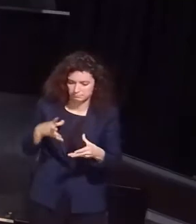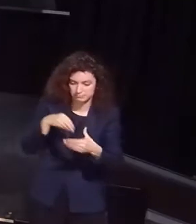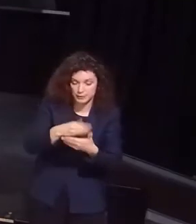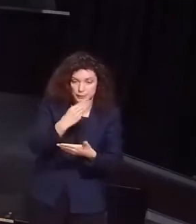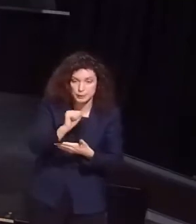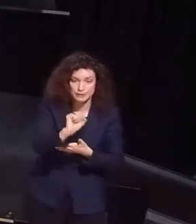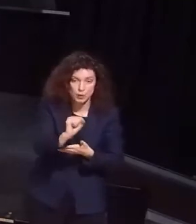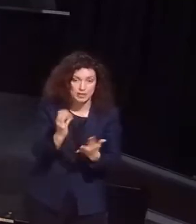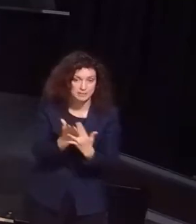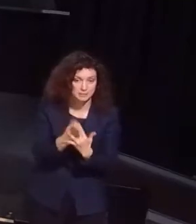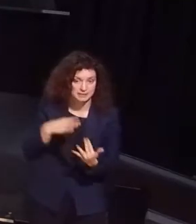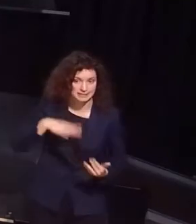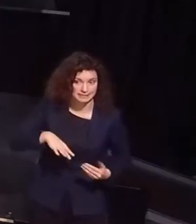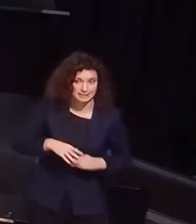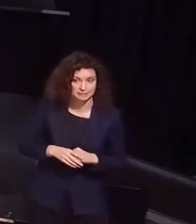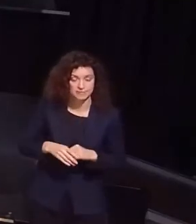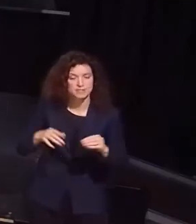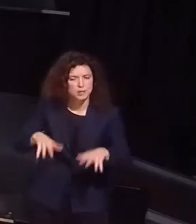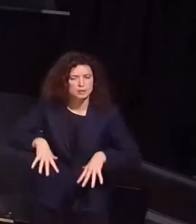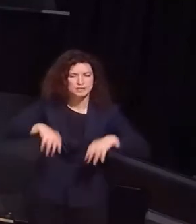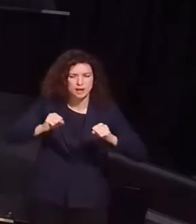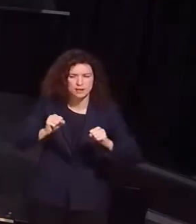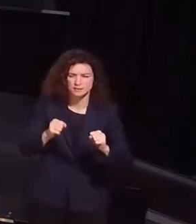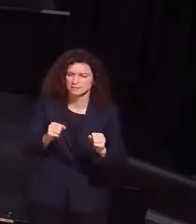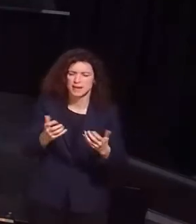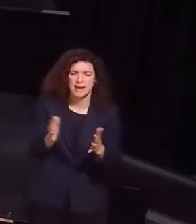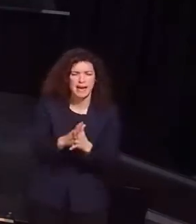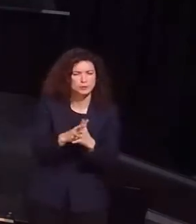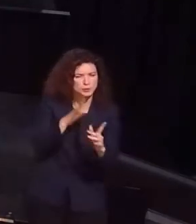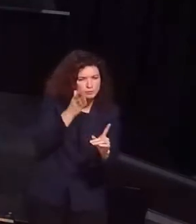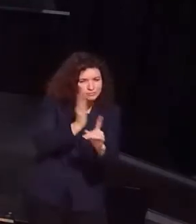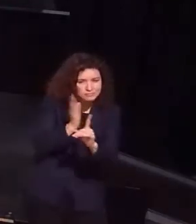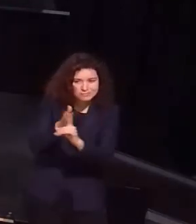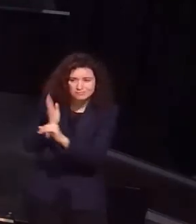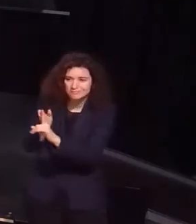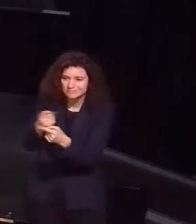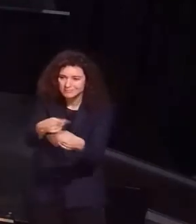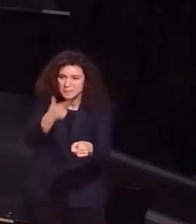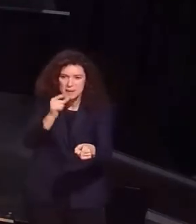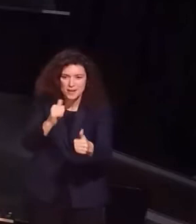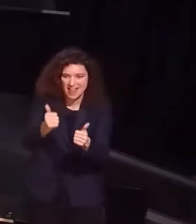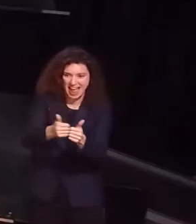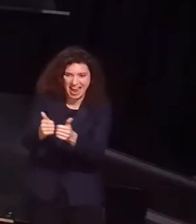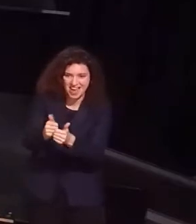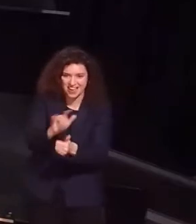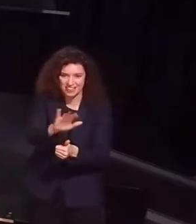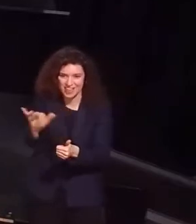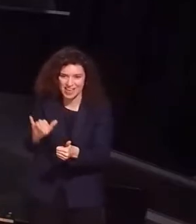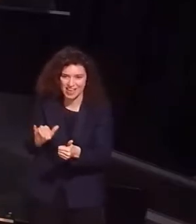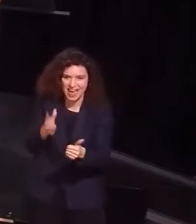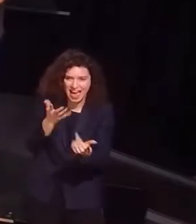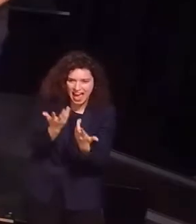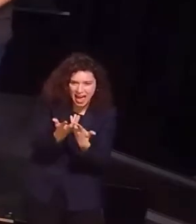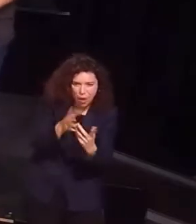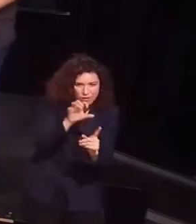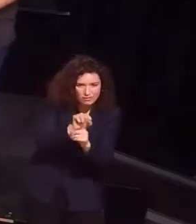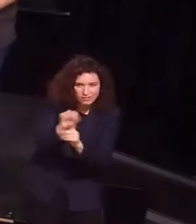So, let's kick it off. Identifying existing allies. This is perhaps the easiest technique to implement,